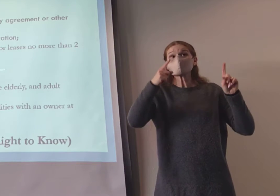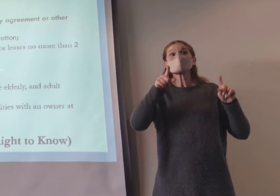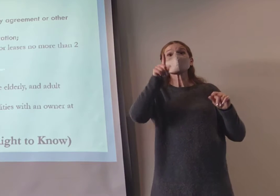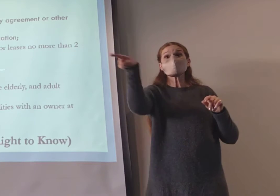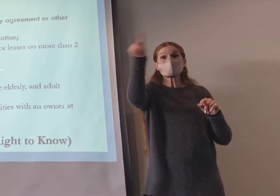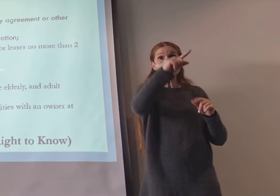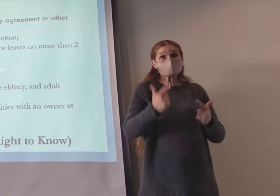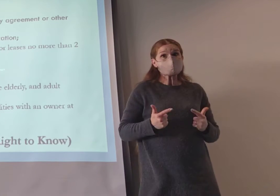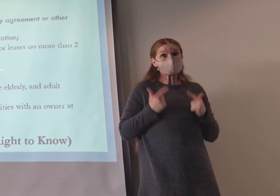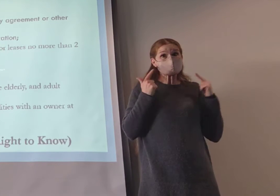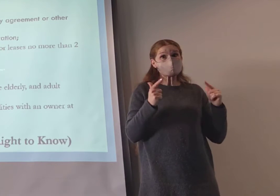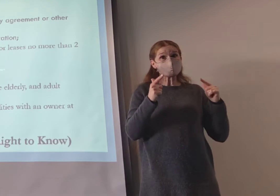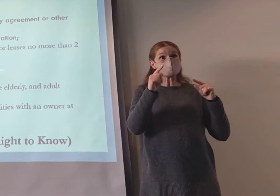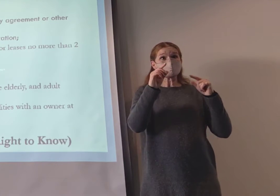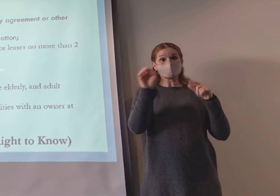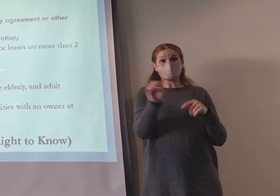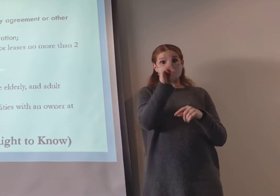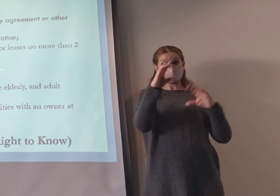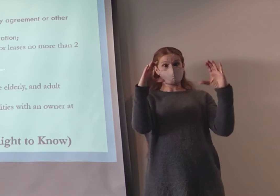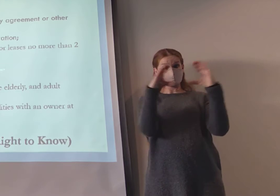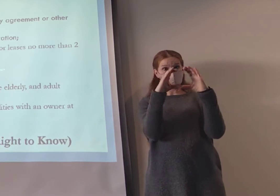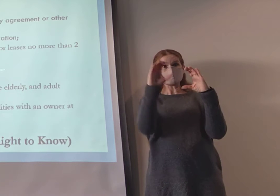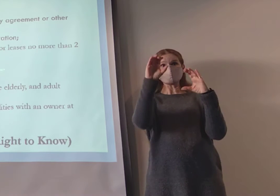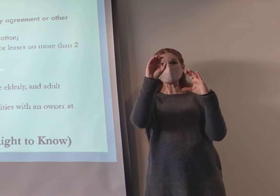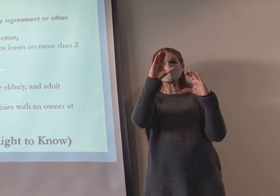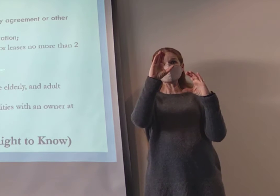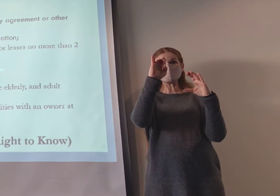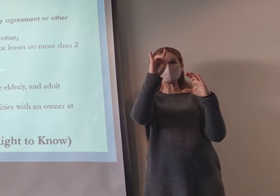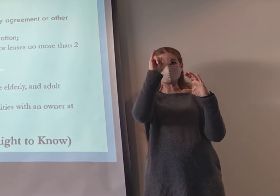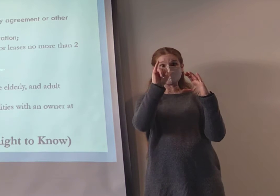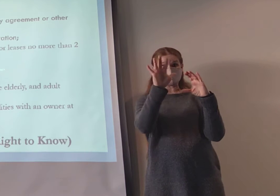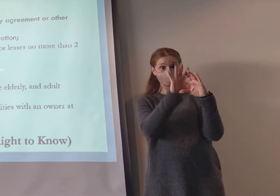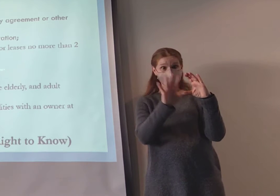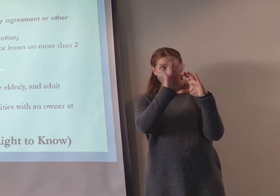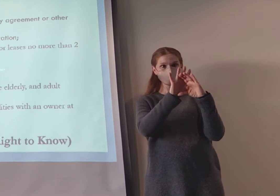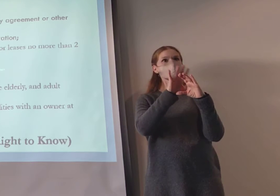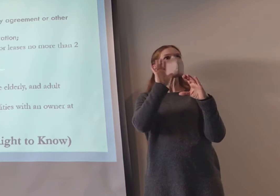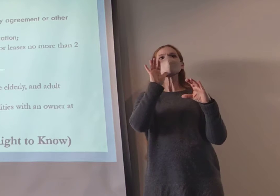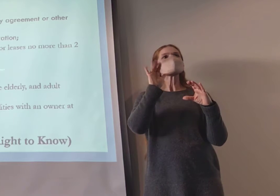which requires a reason for termination applies to all properties, no exclusions.